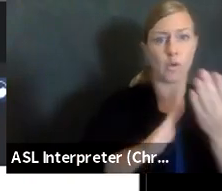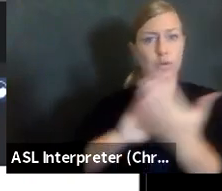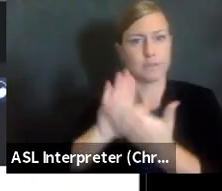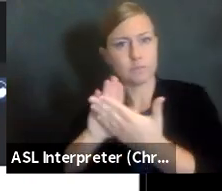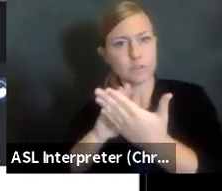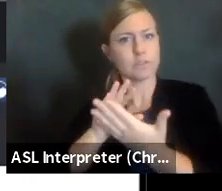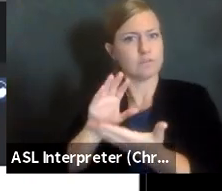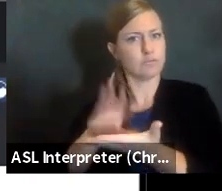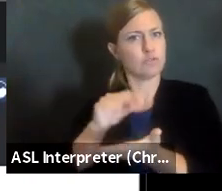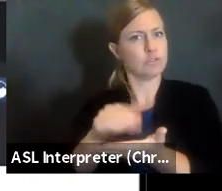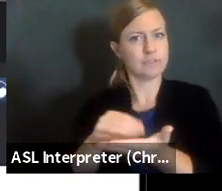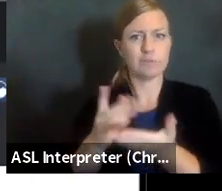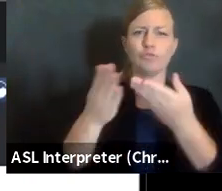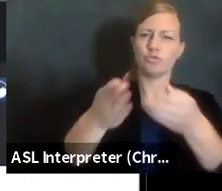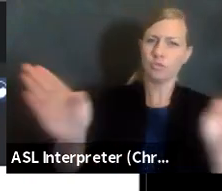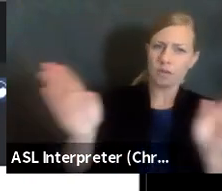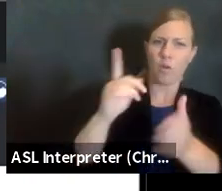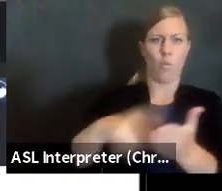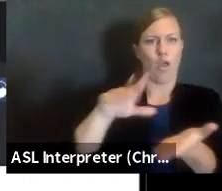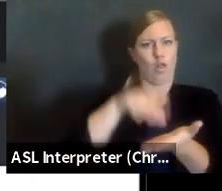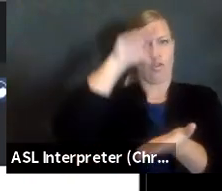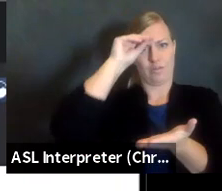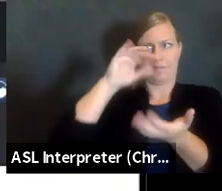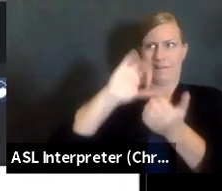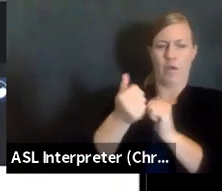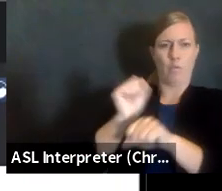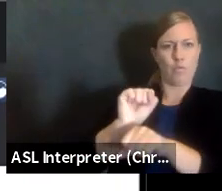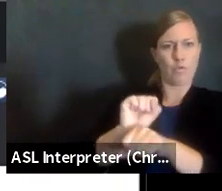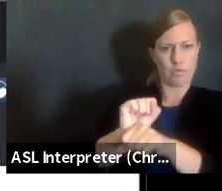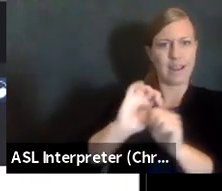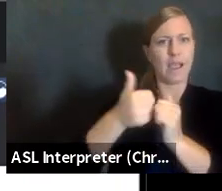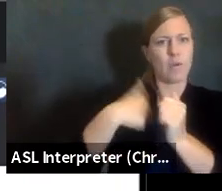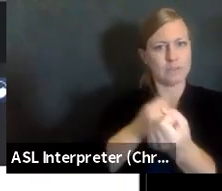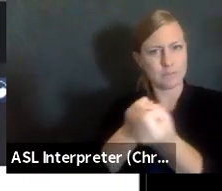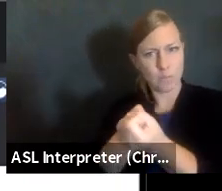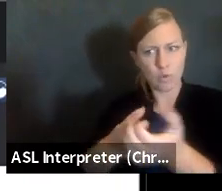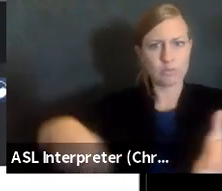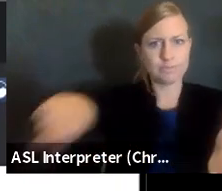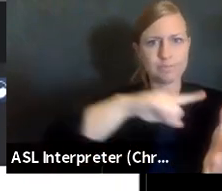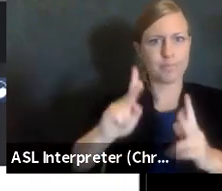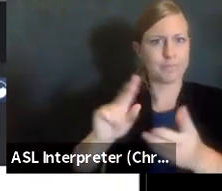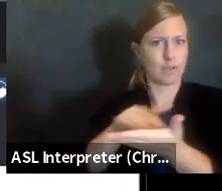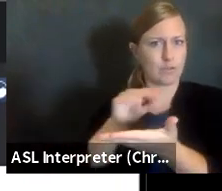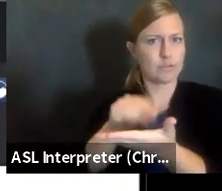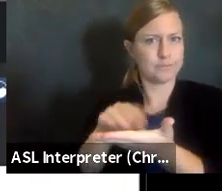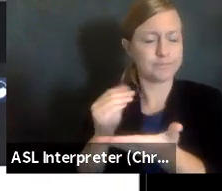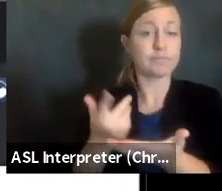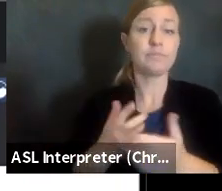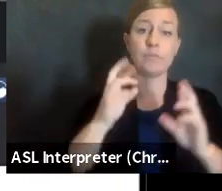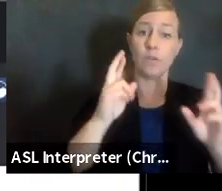ESD 112 - Katherine Livick: stage of continuous learning, we're in. We're hoping that the tools we're helping you learn will be useful in all of those settings.